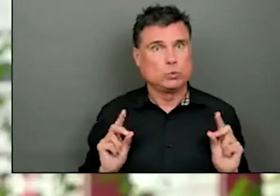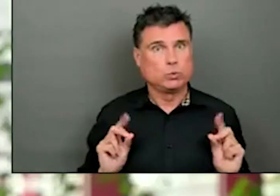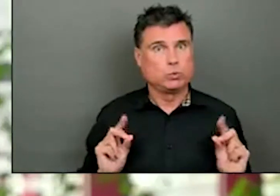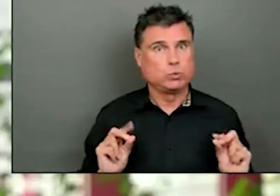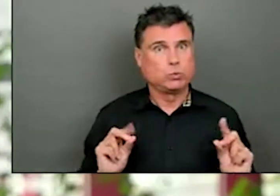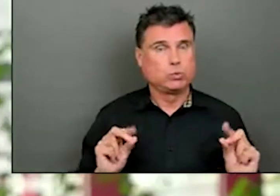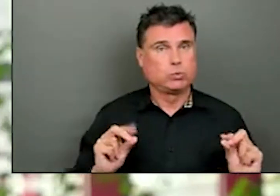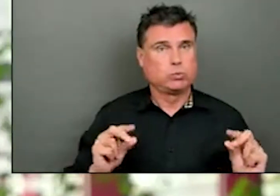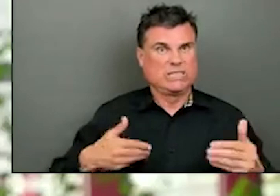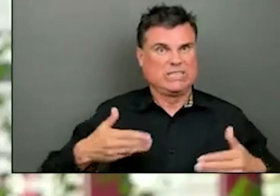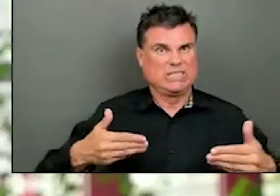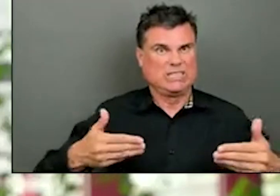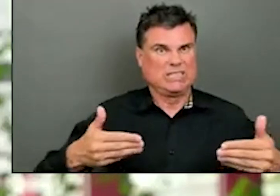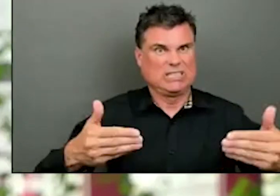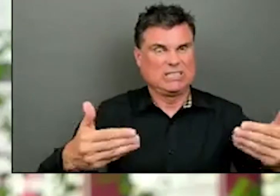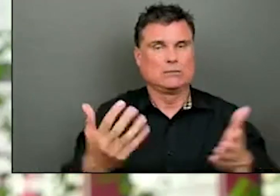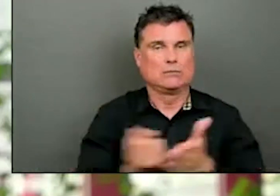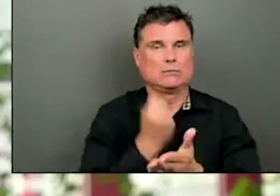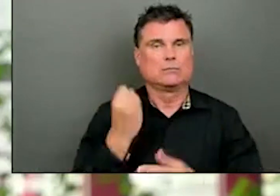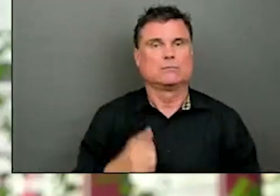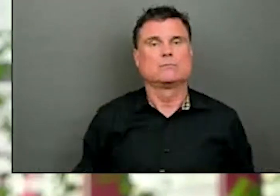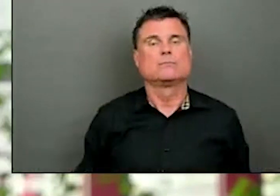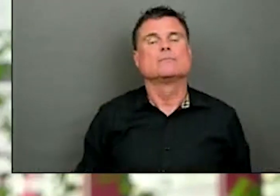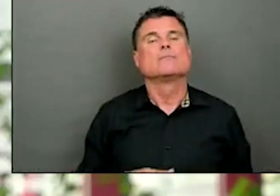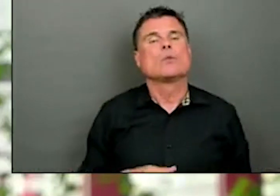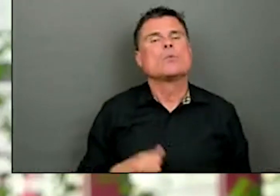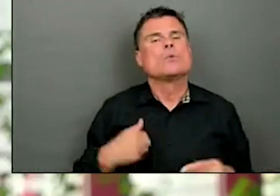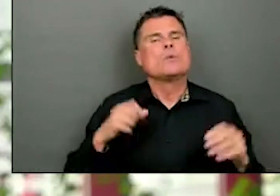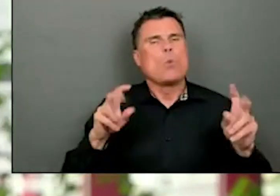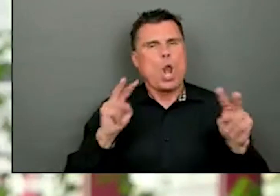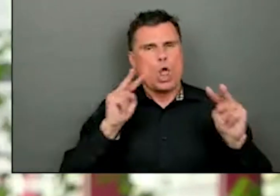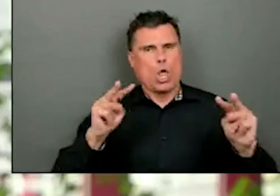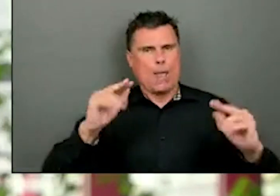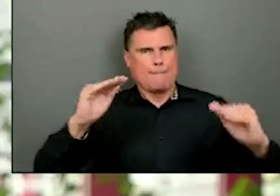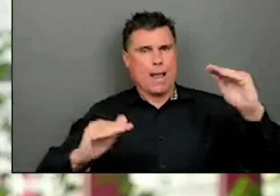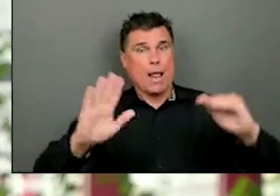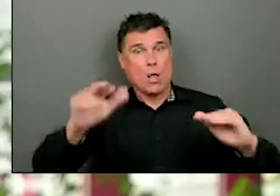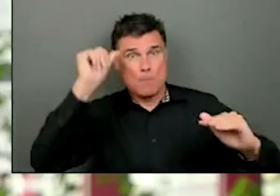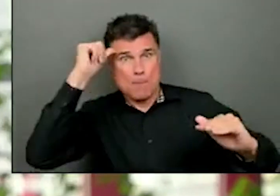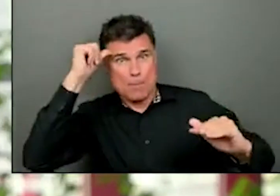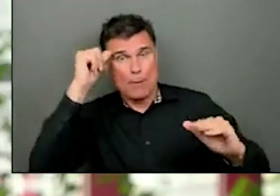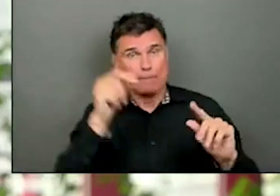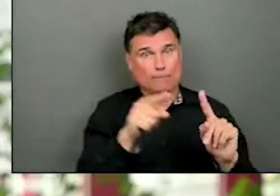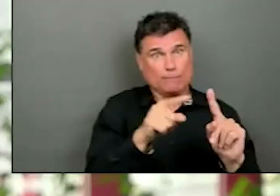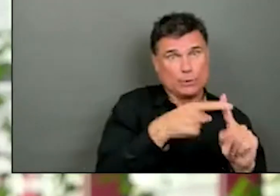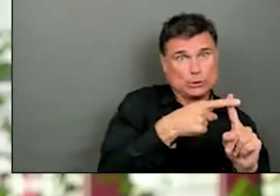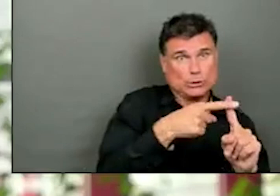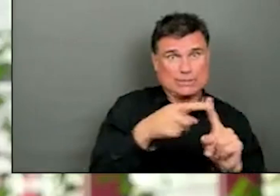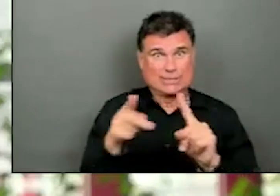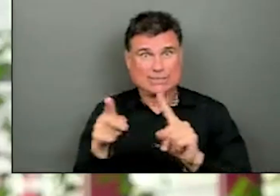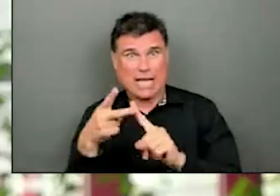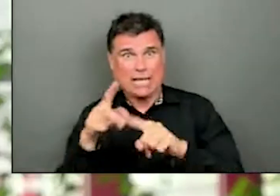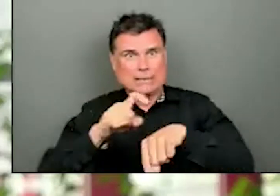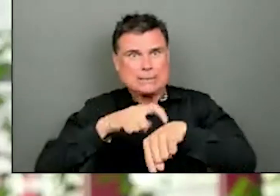because we know that a slightly longer interval is a good thing so we can move up a little bit but